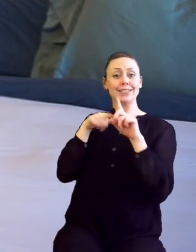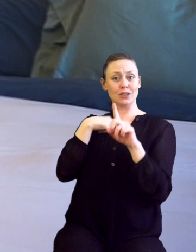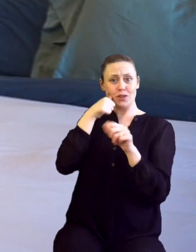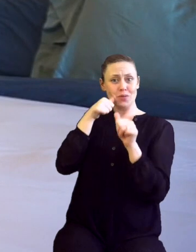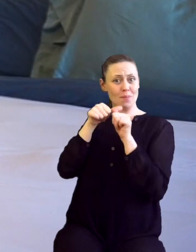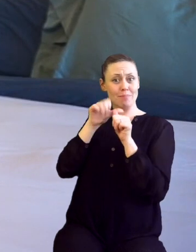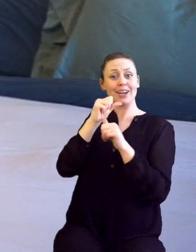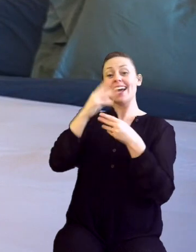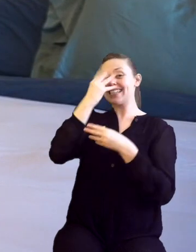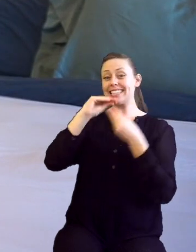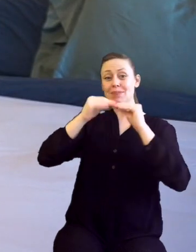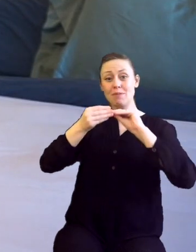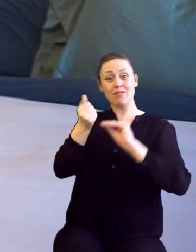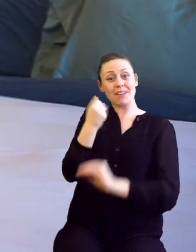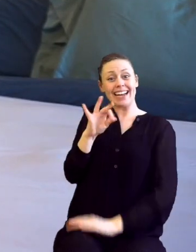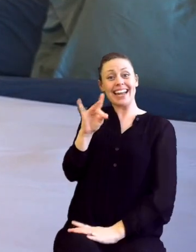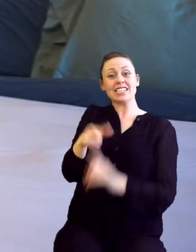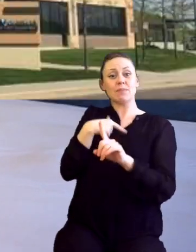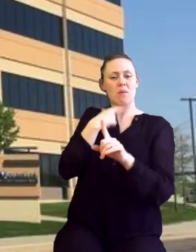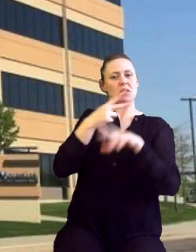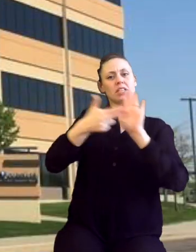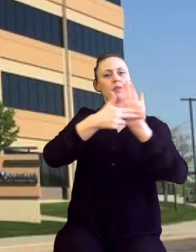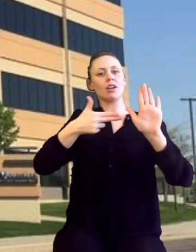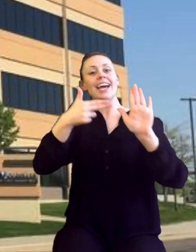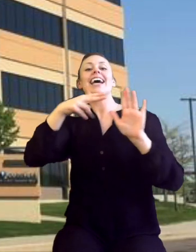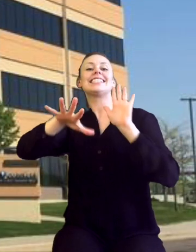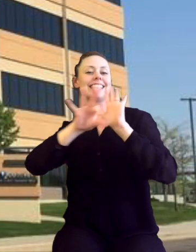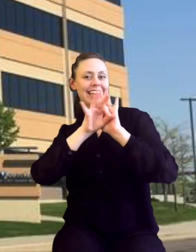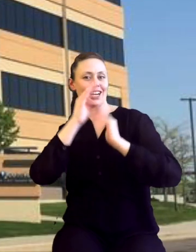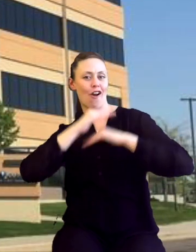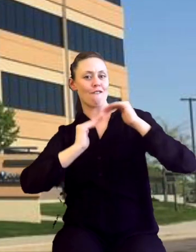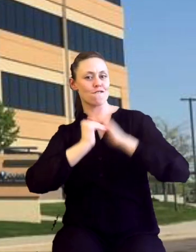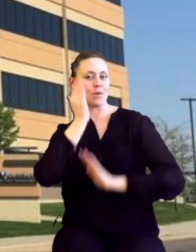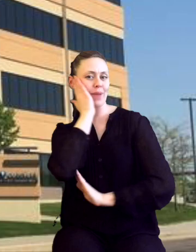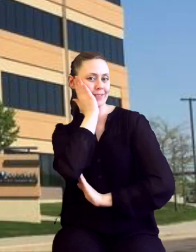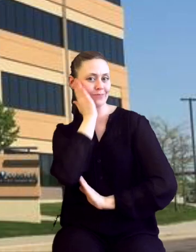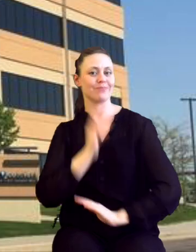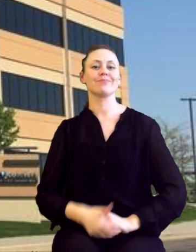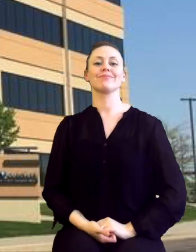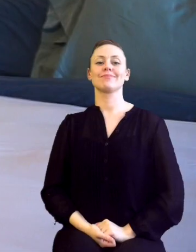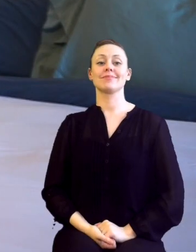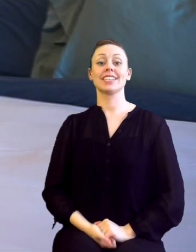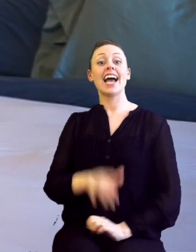in the 1980s that is because they were known as Select Comfort then. The i8 is